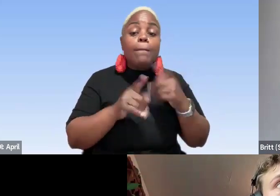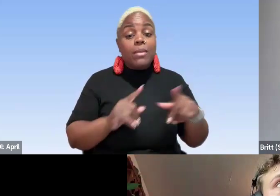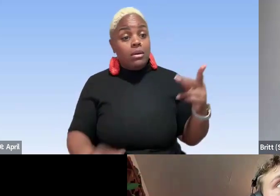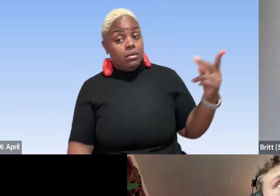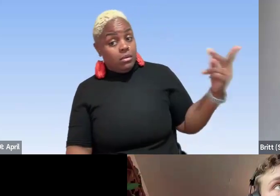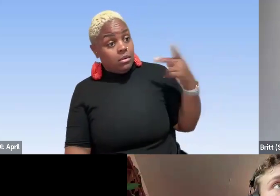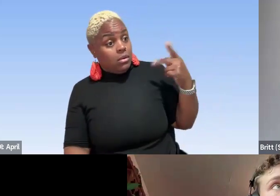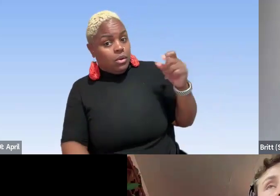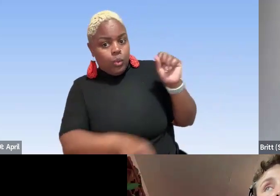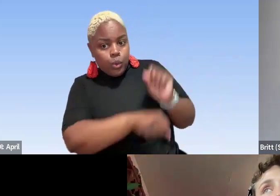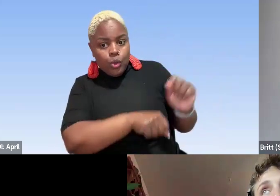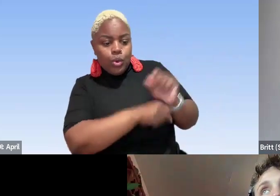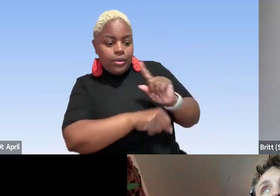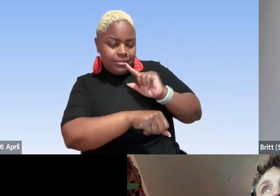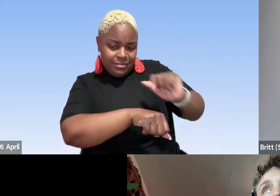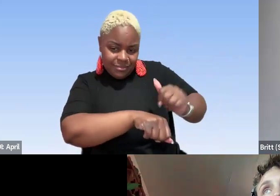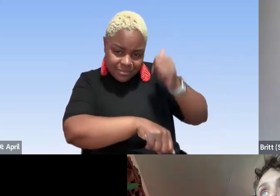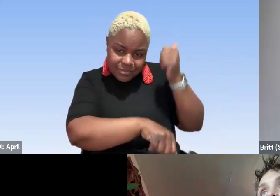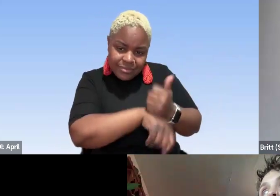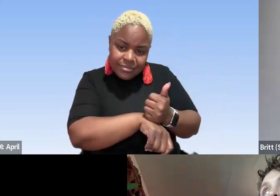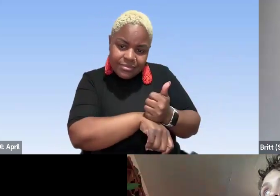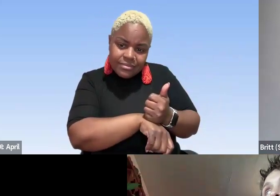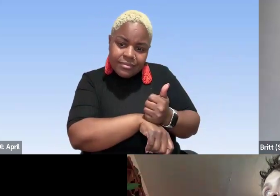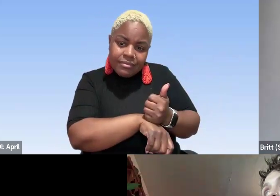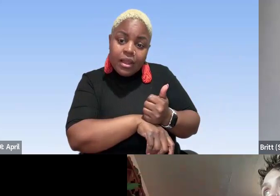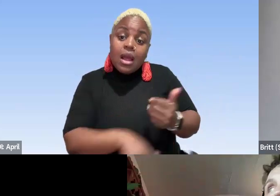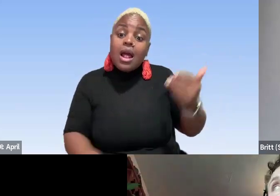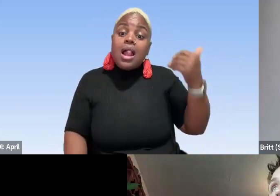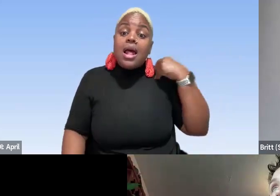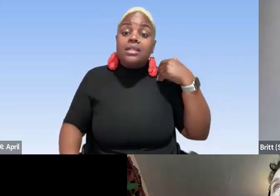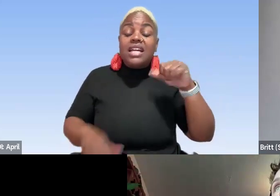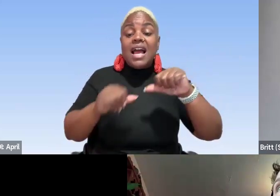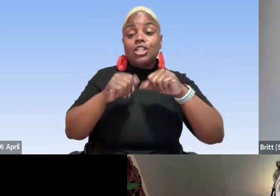Like, her last agency she was with, she was breaking stuff,